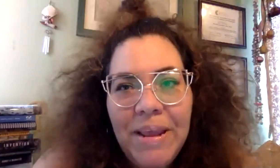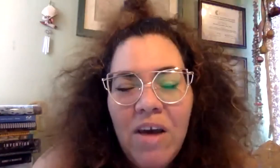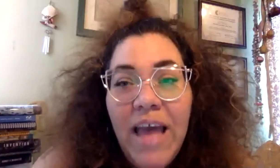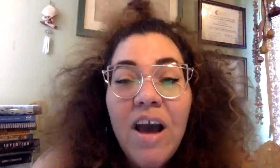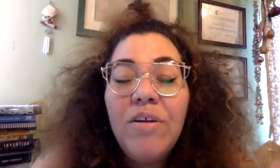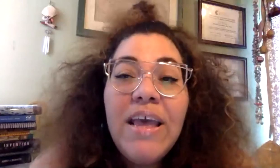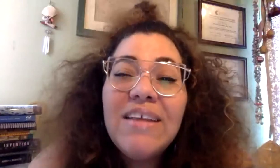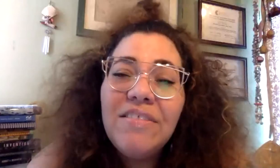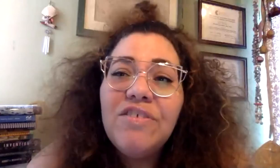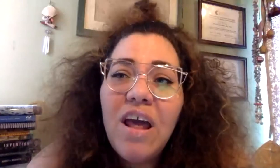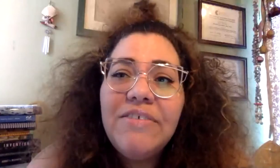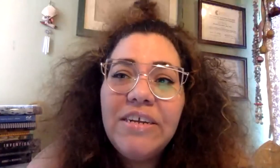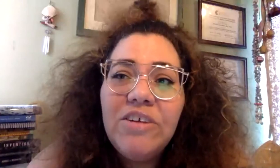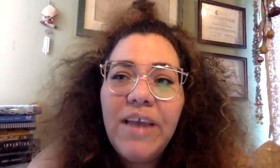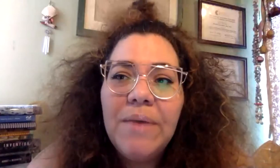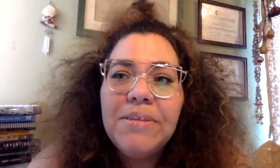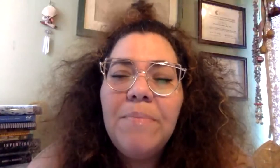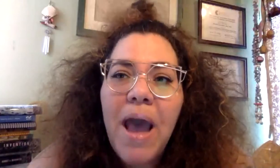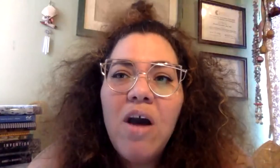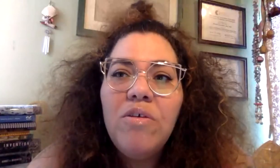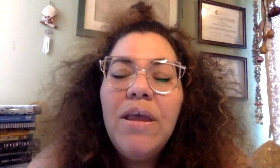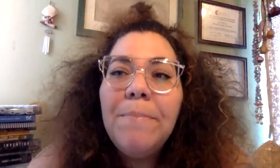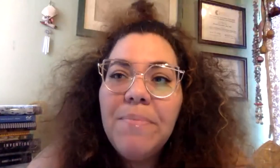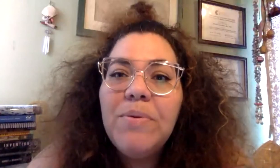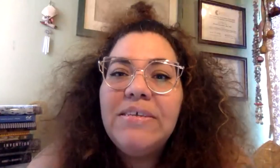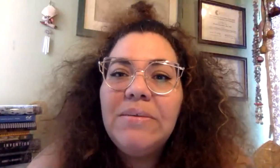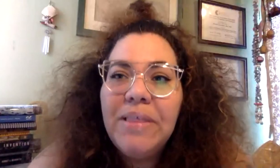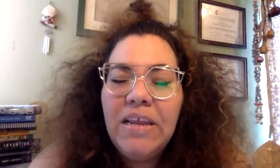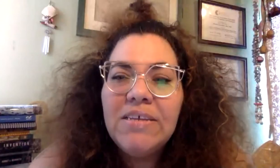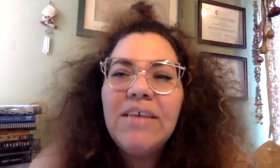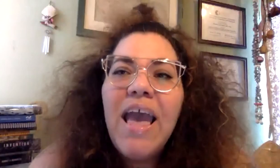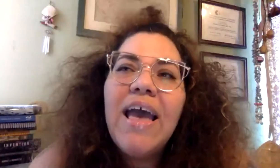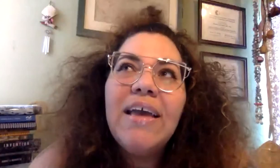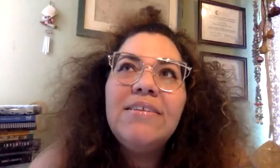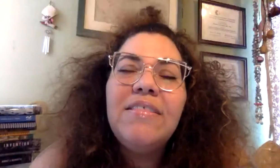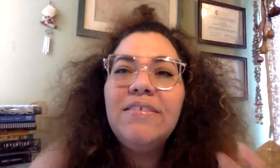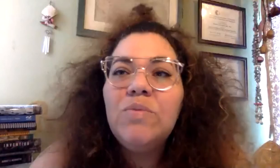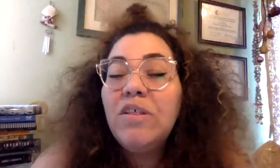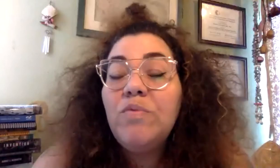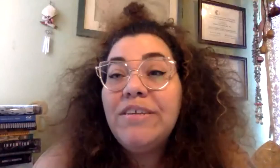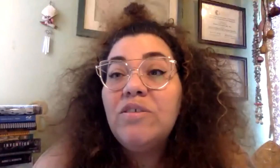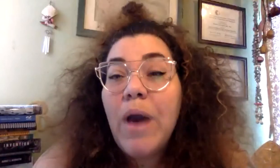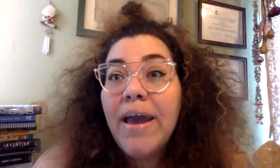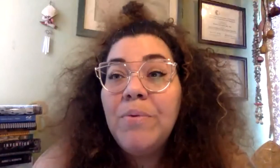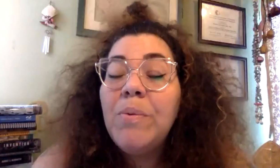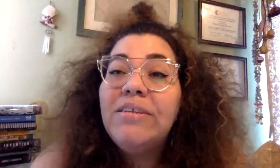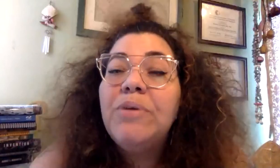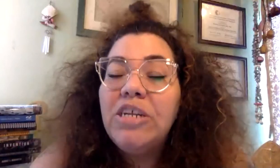is that there’s a lot of stereotypes about people with disabilities. And this is one of the reasons why we wanted to bring in a justice model.